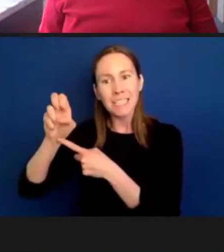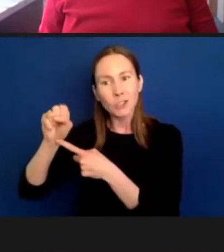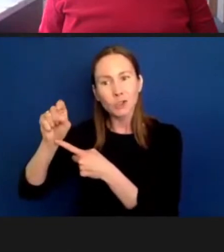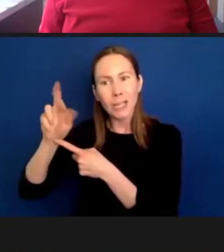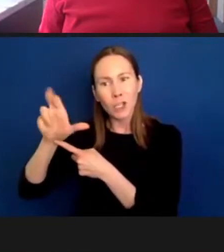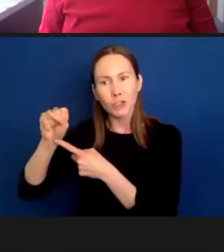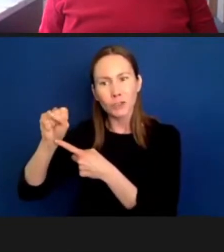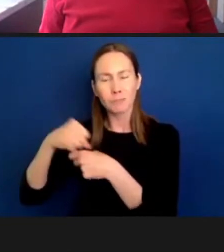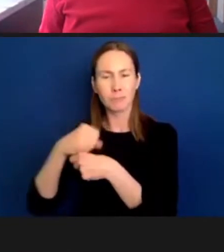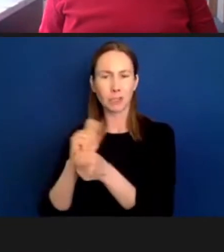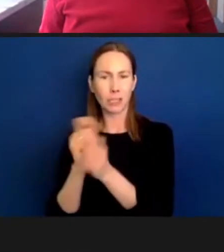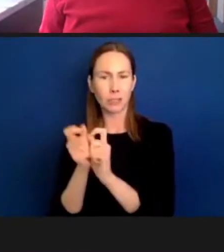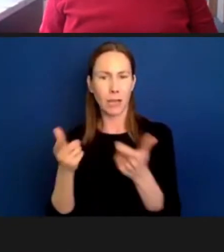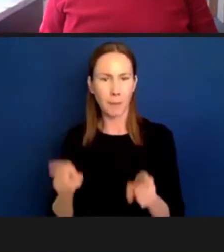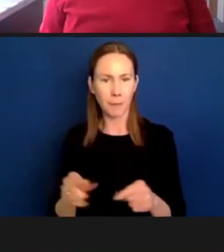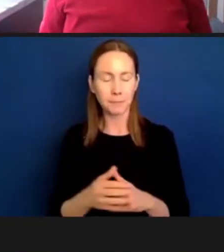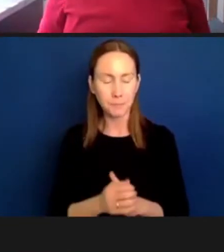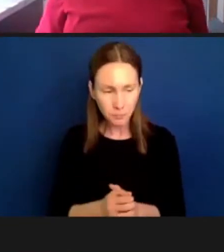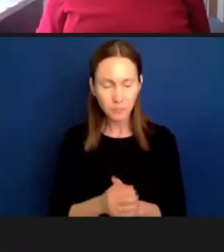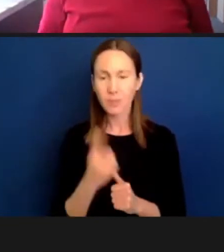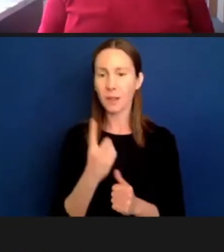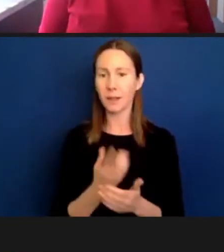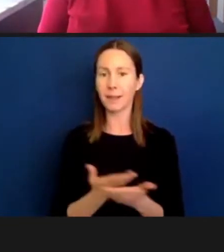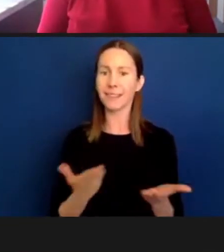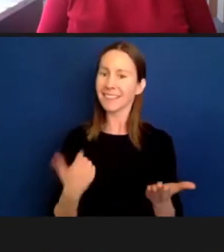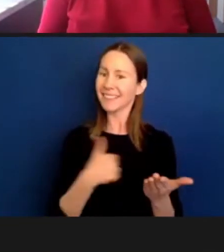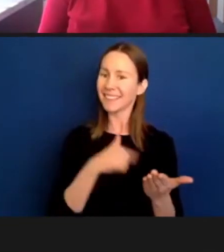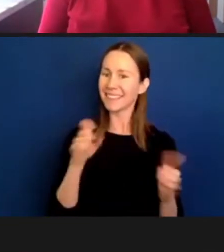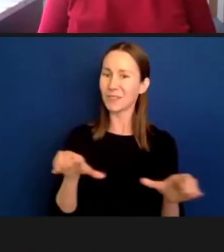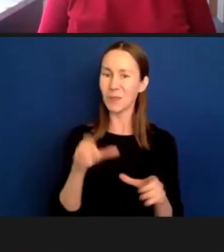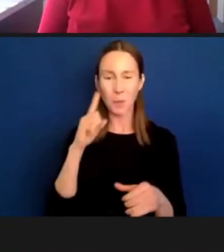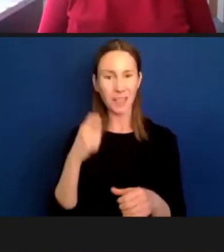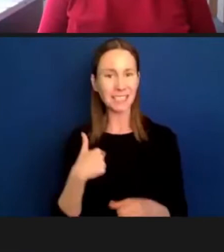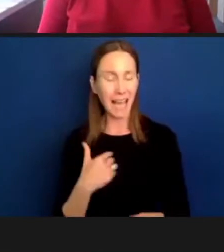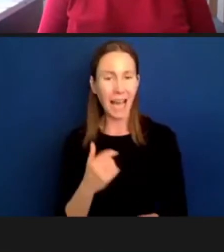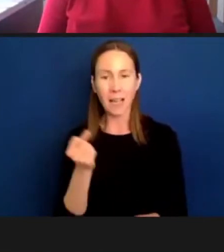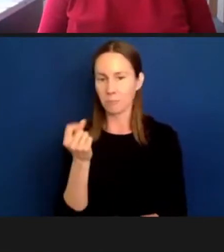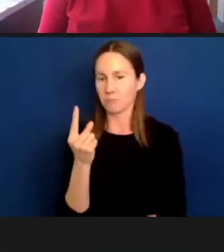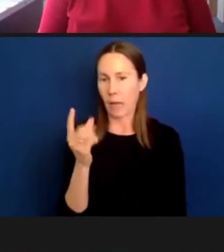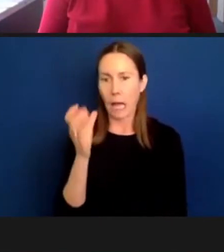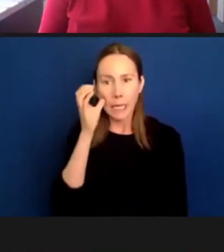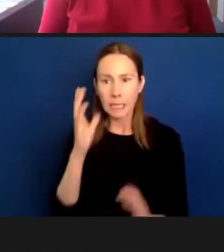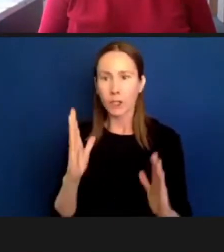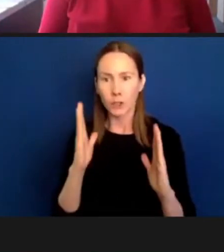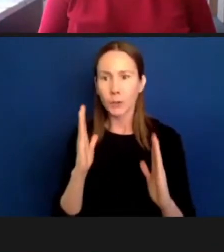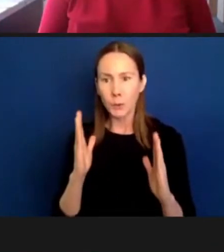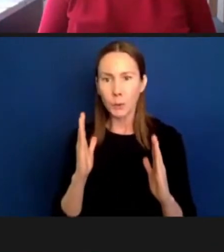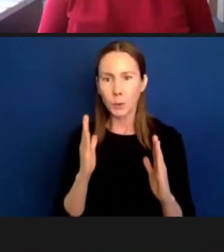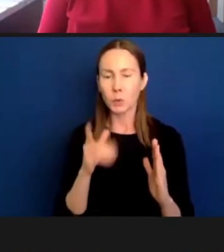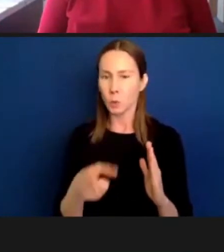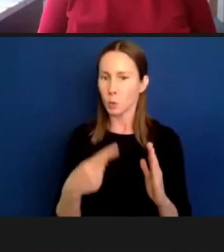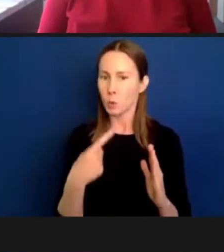And I think one thing we need to do—because I really hear you when you said about, “Well,